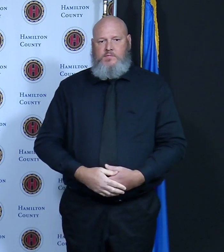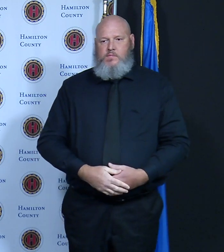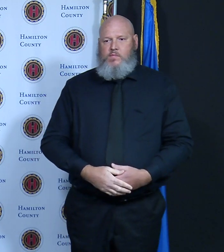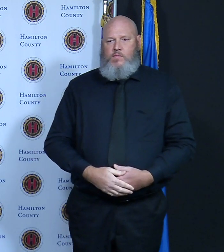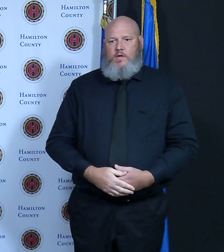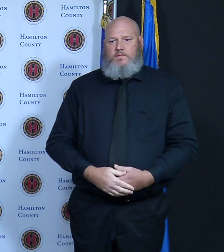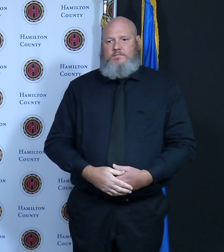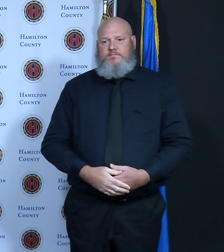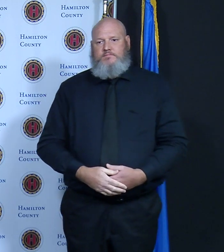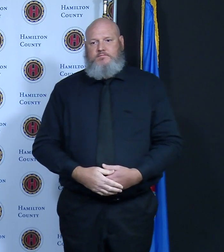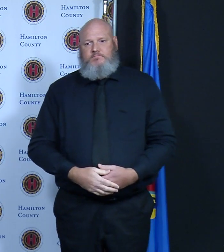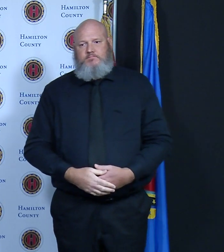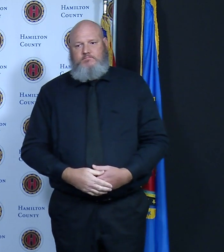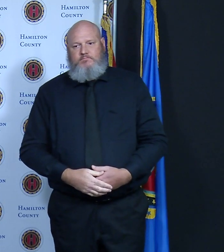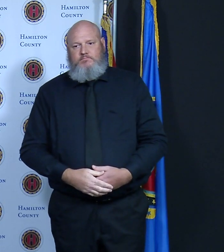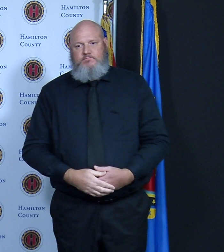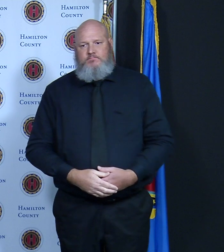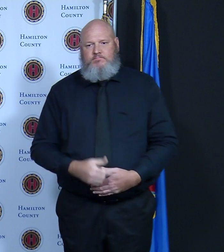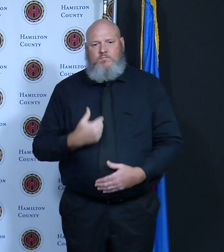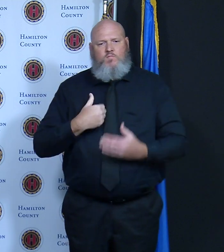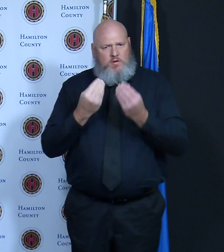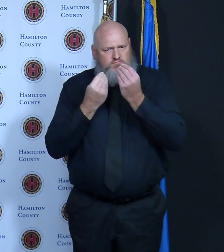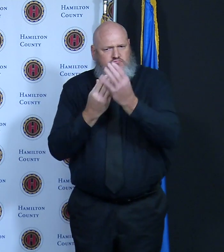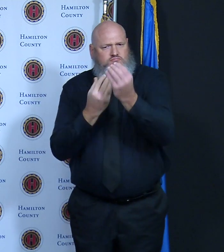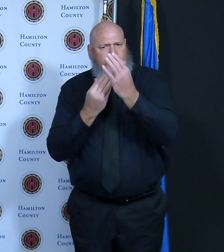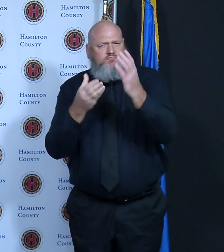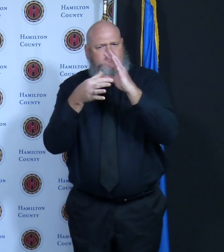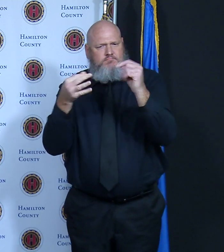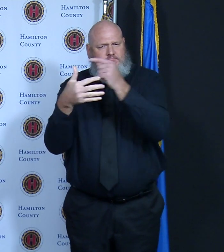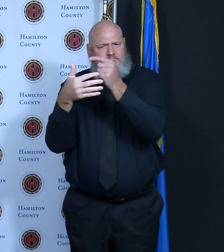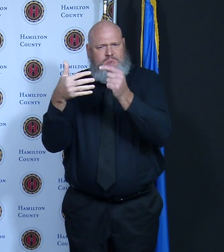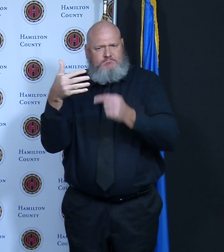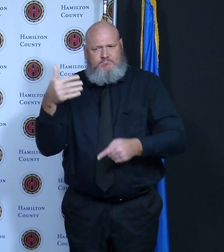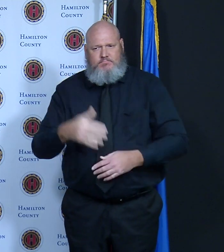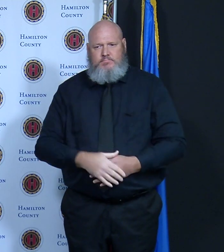want to update the numbers and as you know the health commissioner at 2